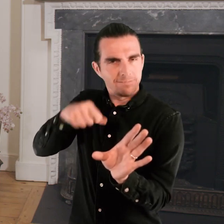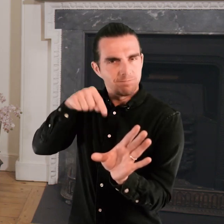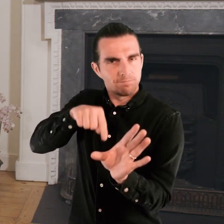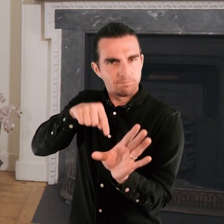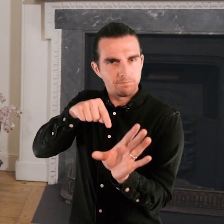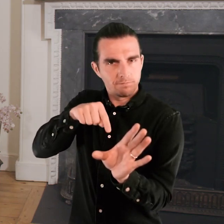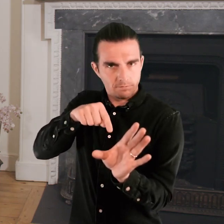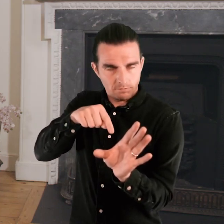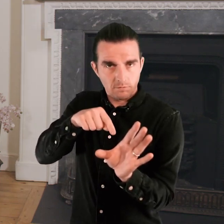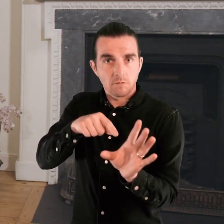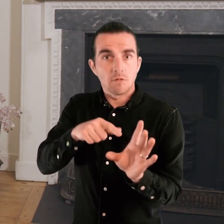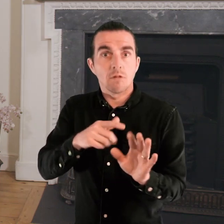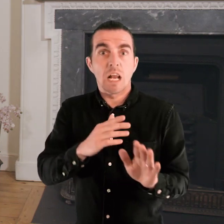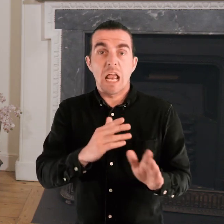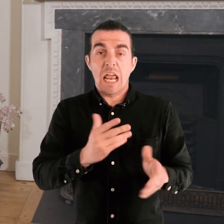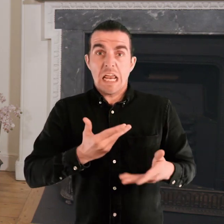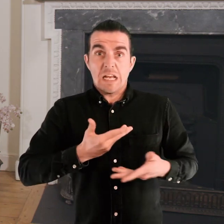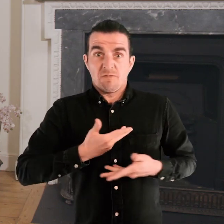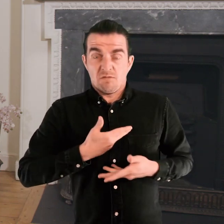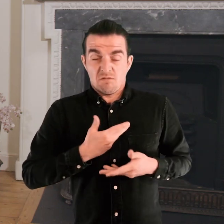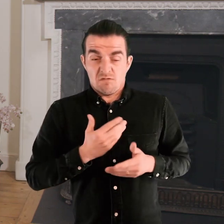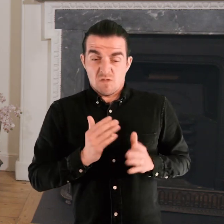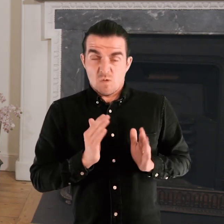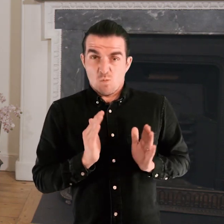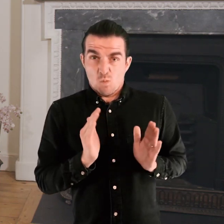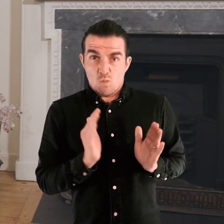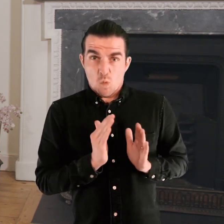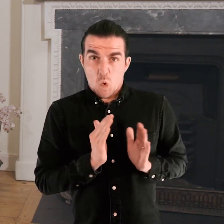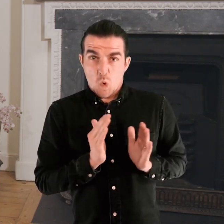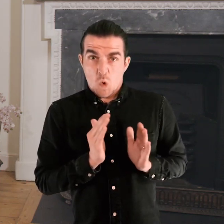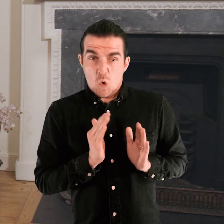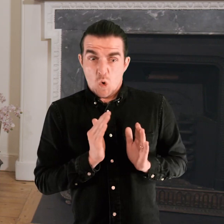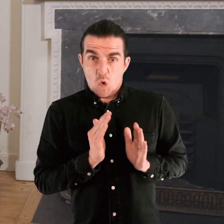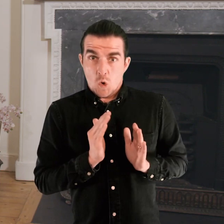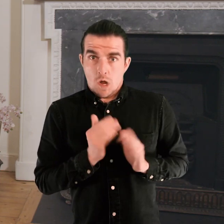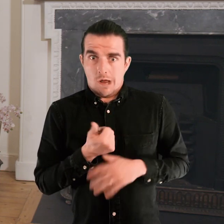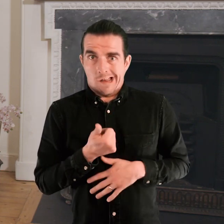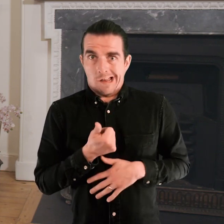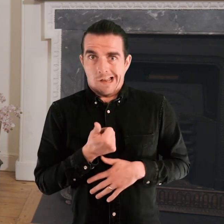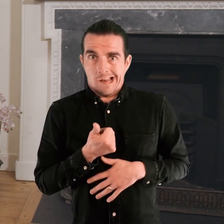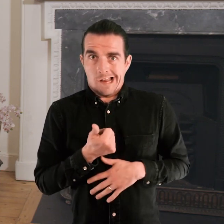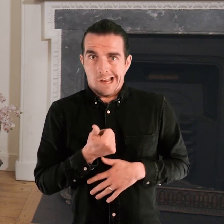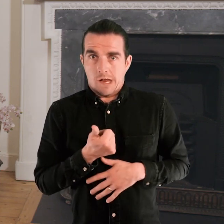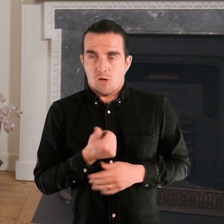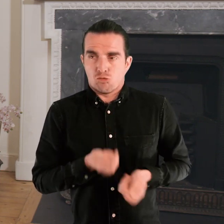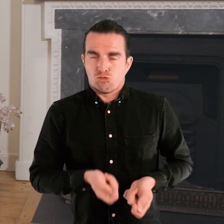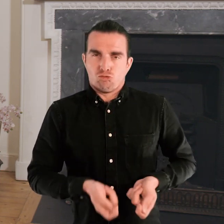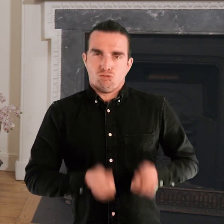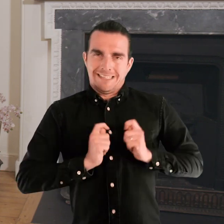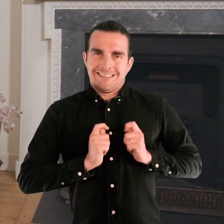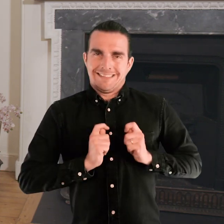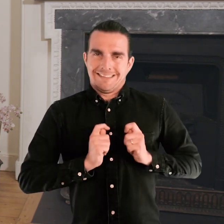If you have a windfall, and it’s a small windfall, yes, you’re tempted to blow it on a treat for yourself,